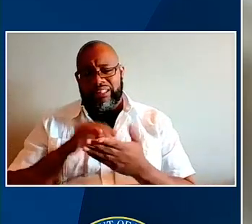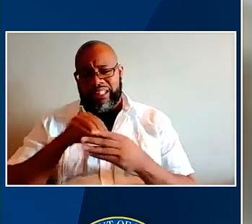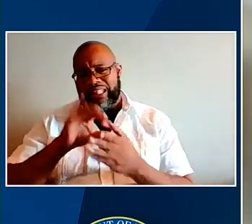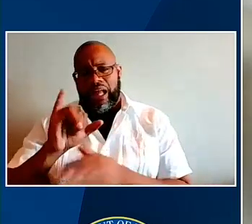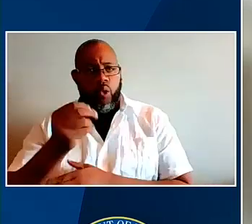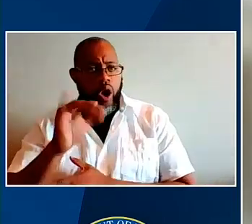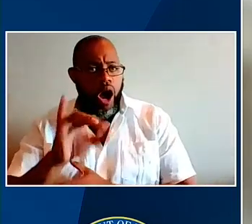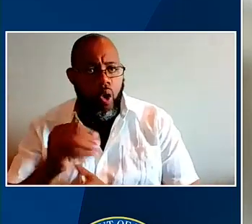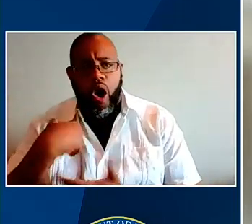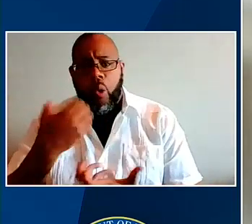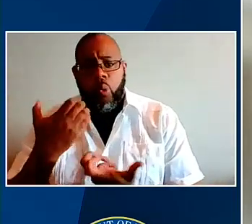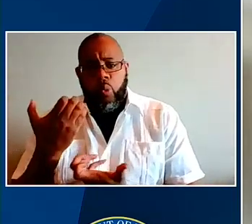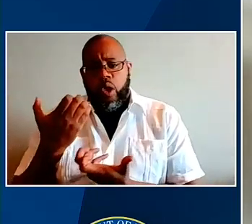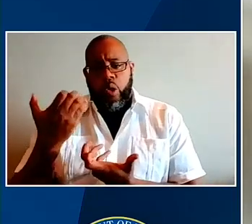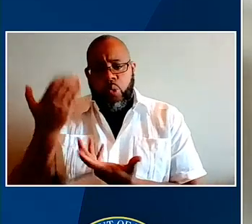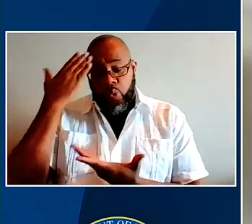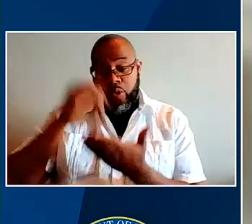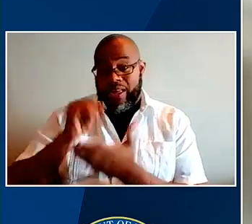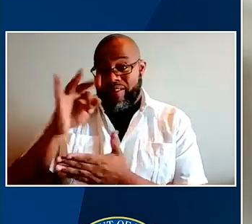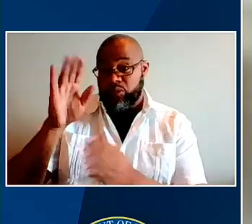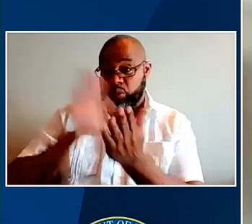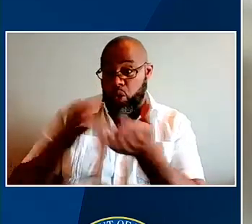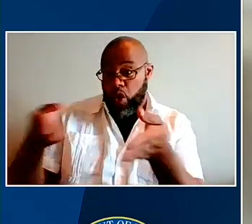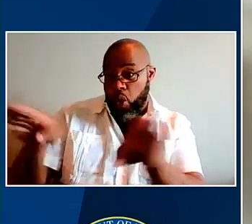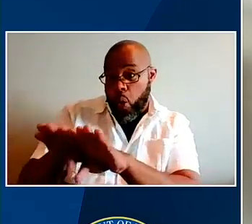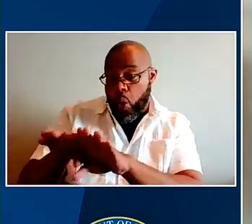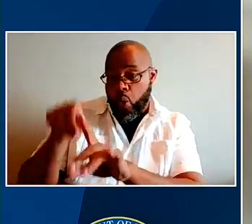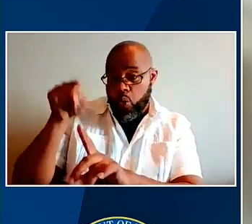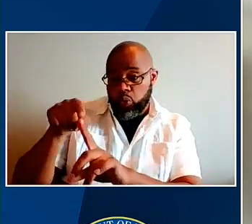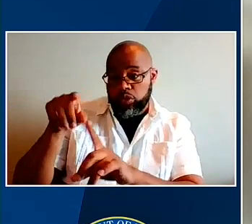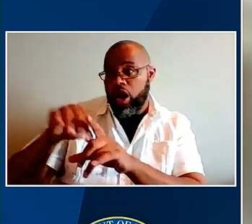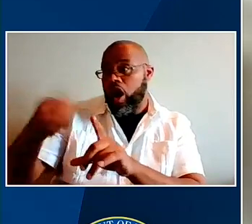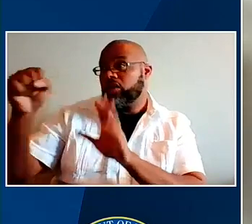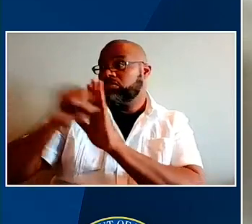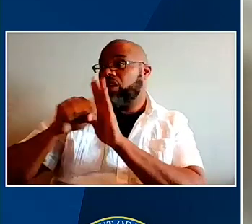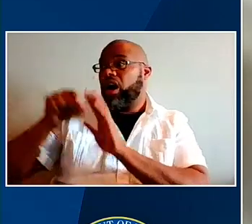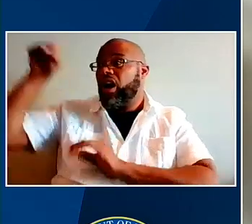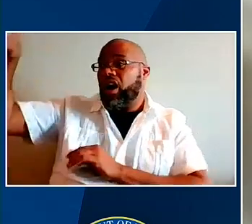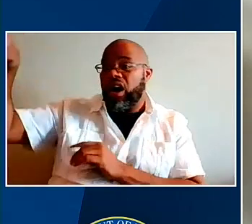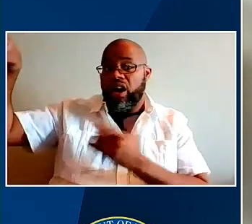want to know that if a school closes in another state, that there's going to be